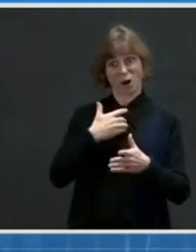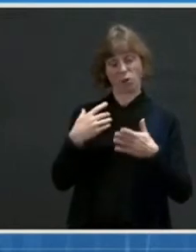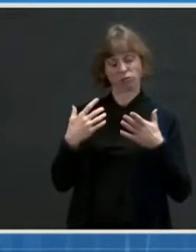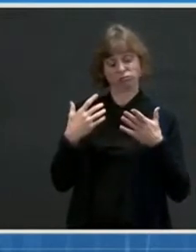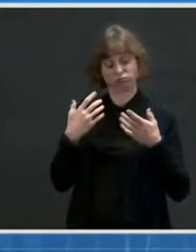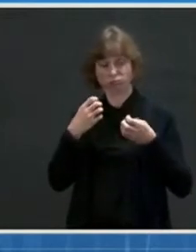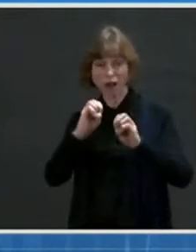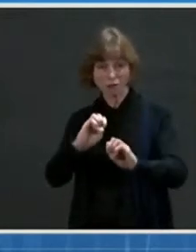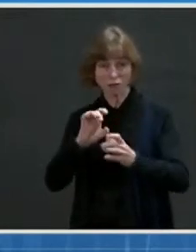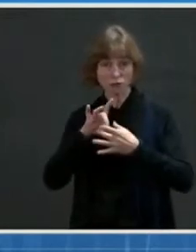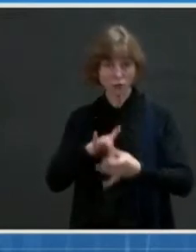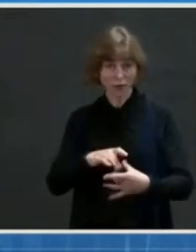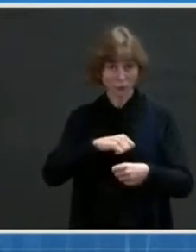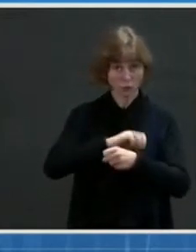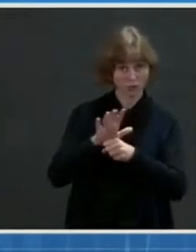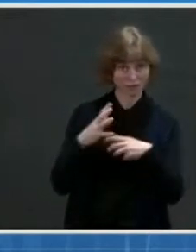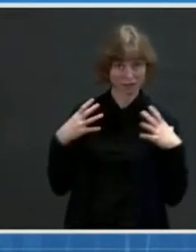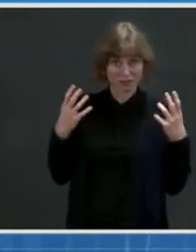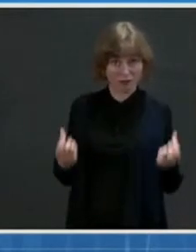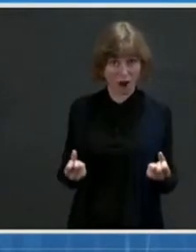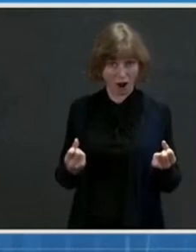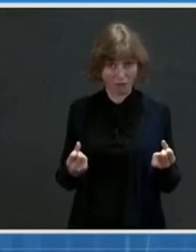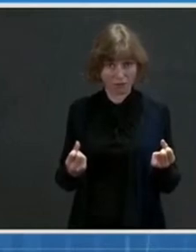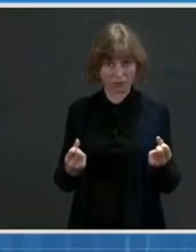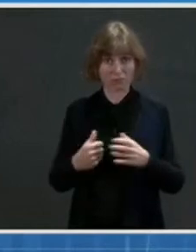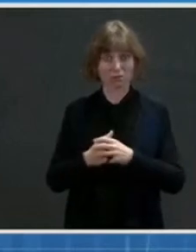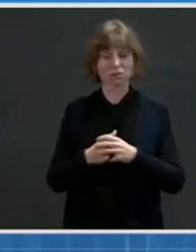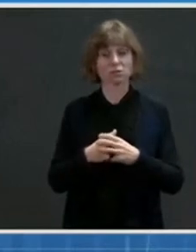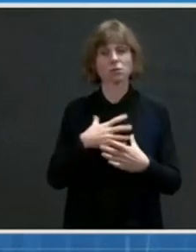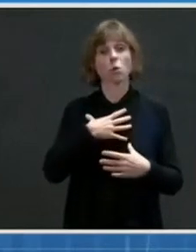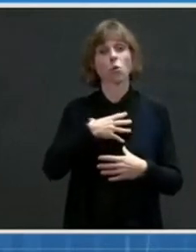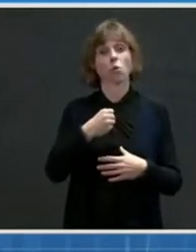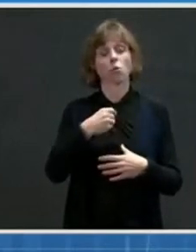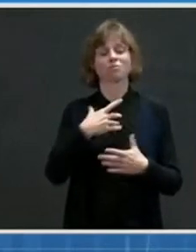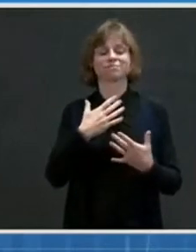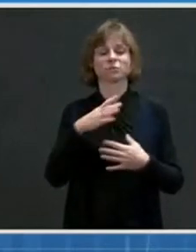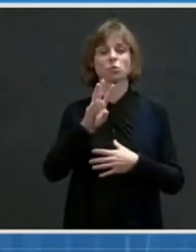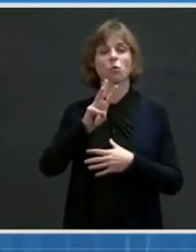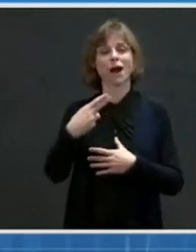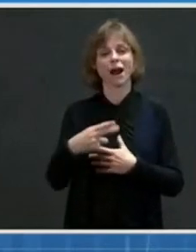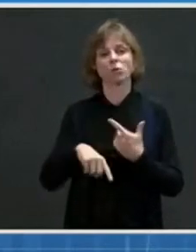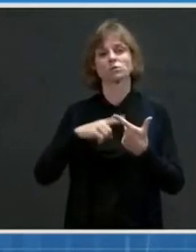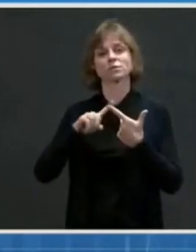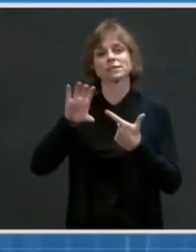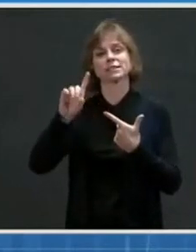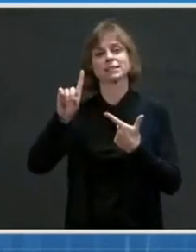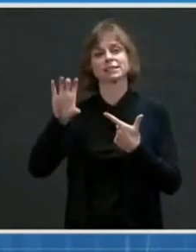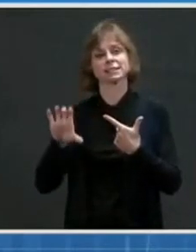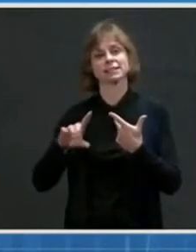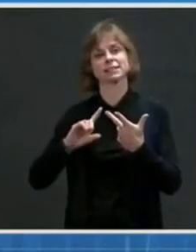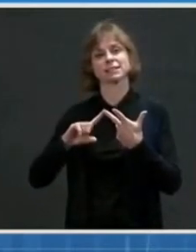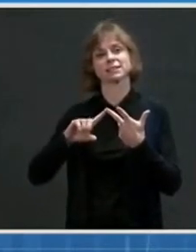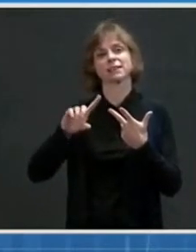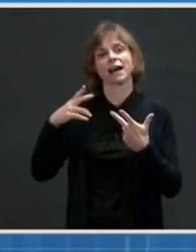CONFIDENCE, OVER THE NEXT TWO WEEKS, THE WHITE HOUSE, ALONG